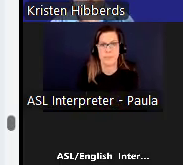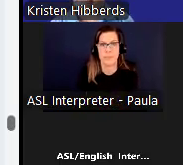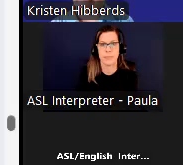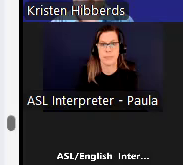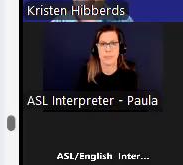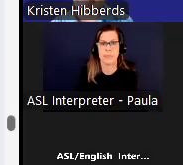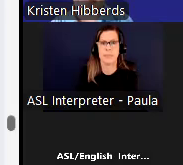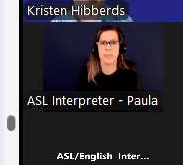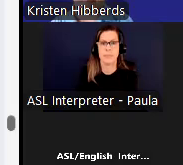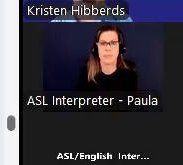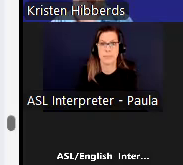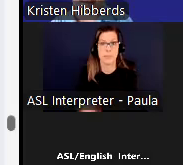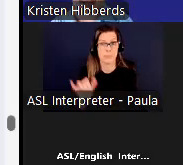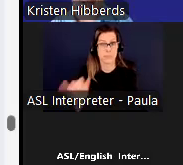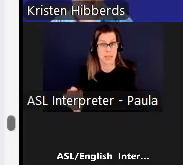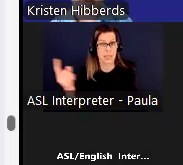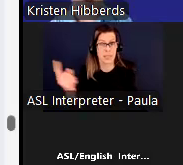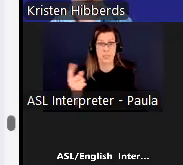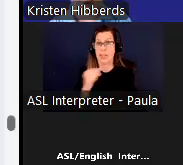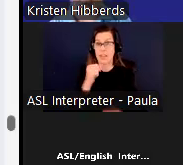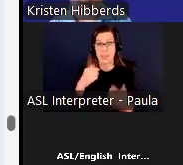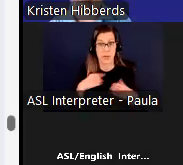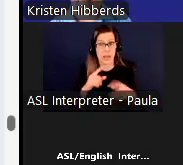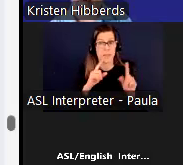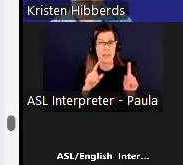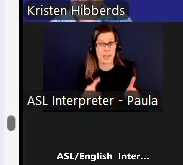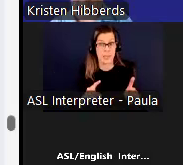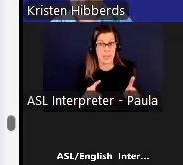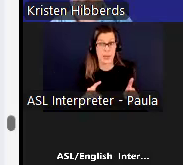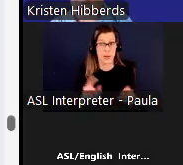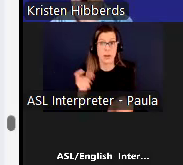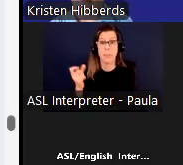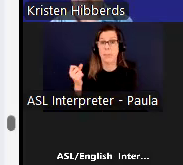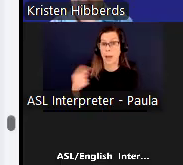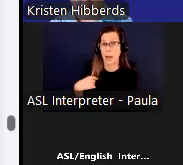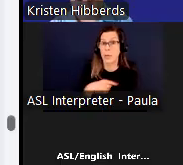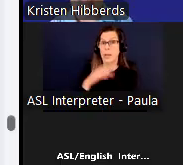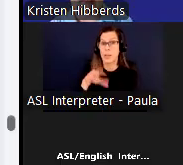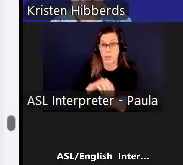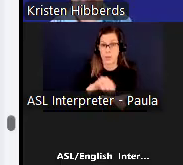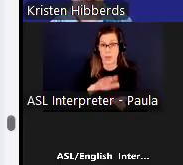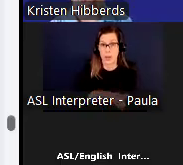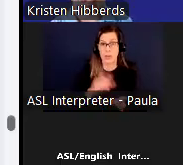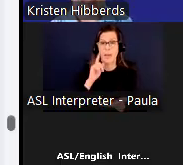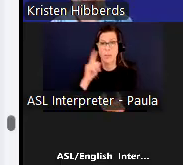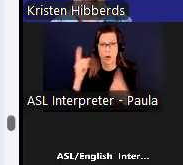That is something I don't have an answer for, but we will note that for consideration. Definitely.